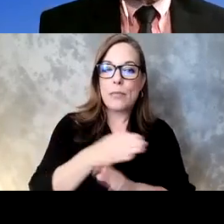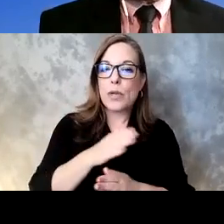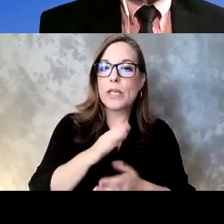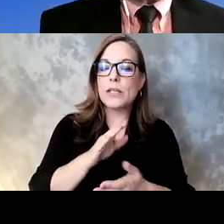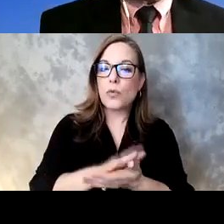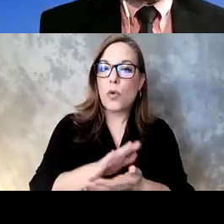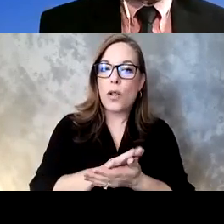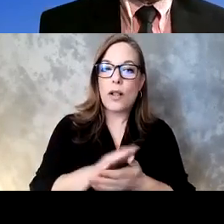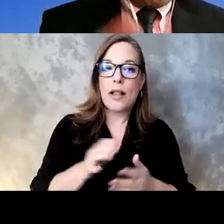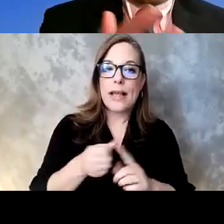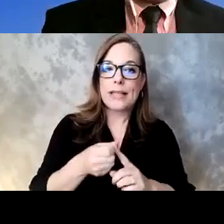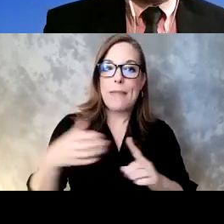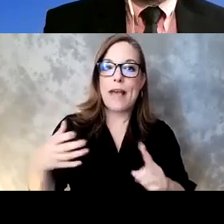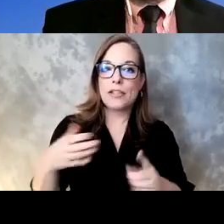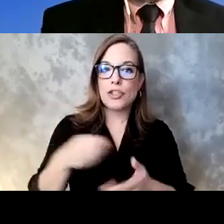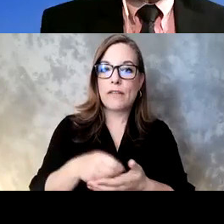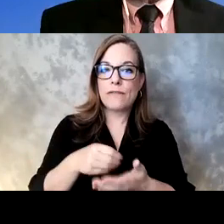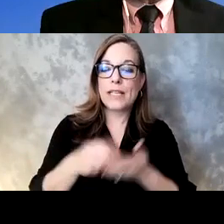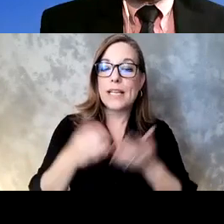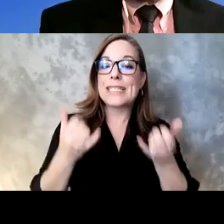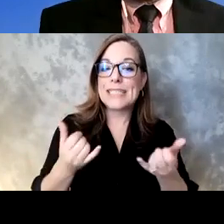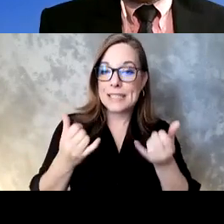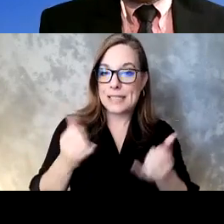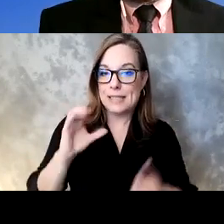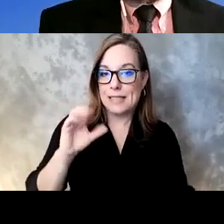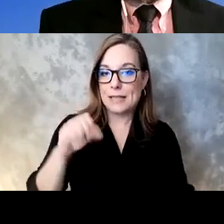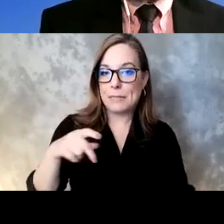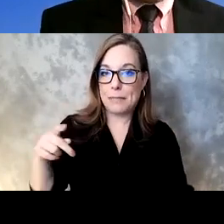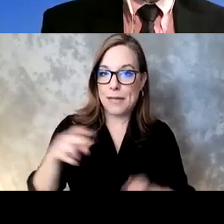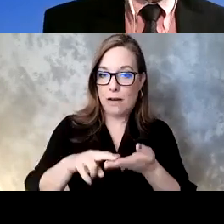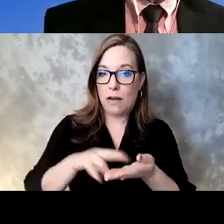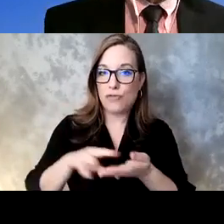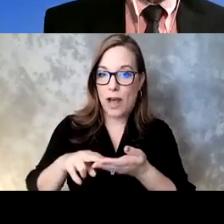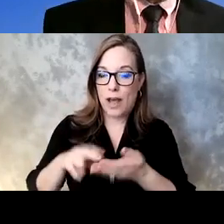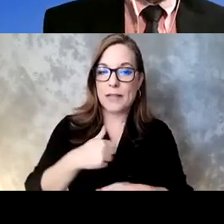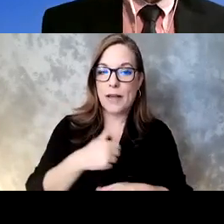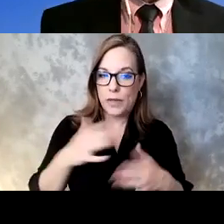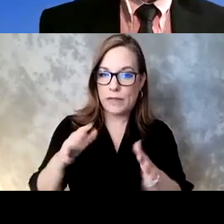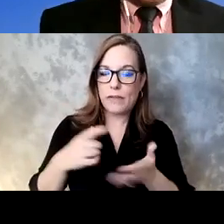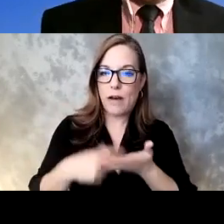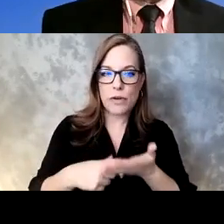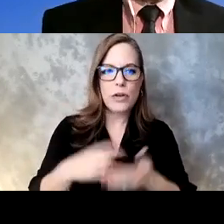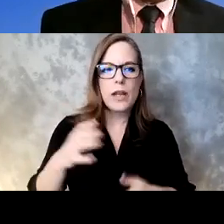and the expanded learning programs which we've also covered. The Every Student Succeeds Act